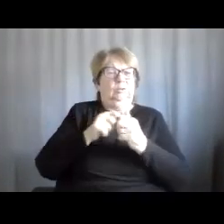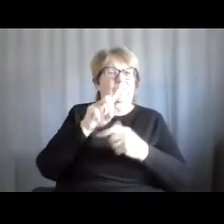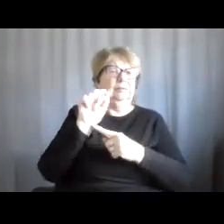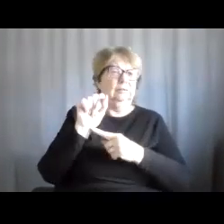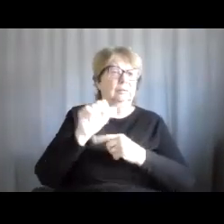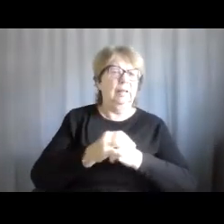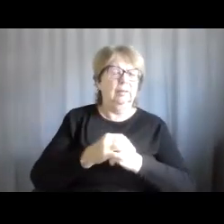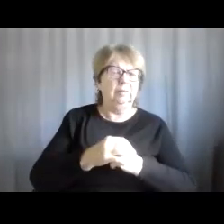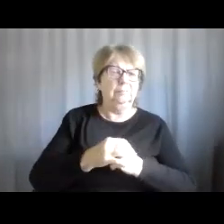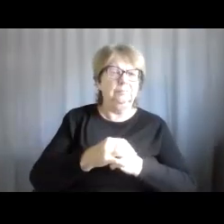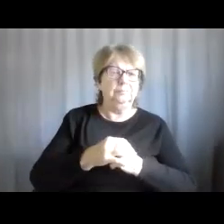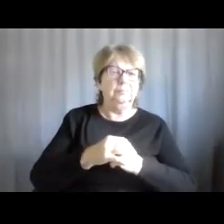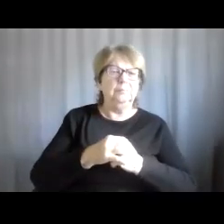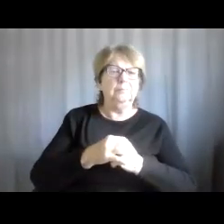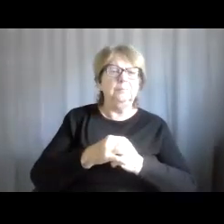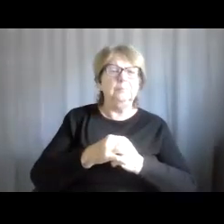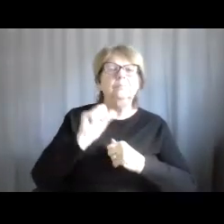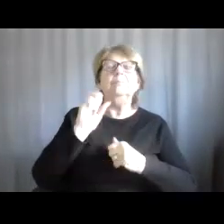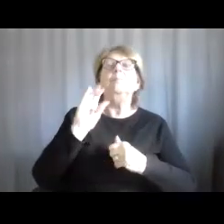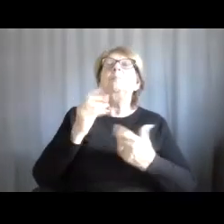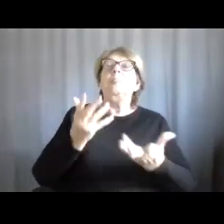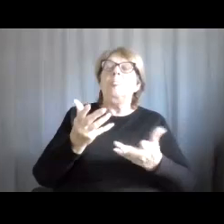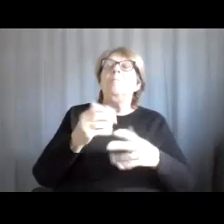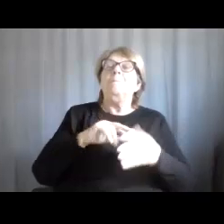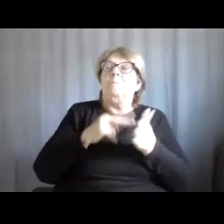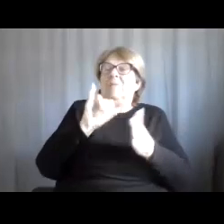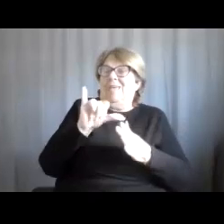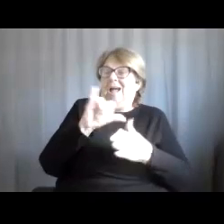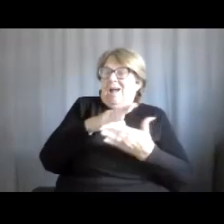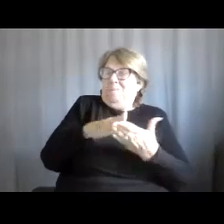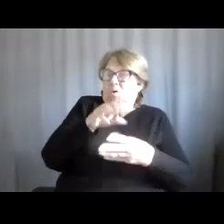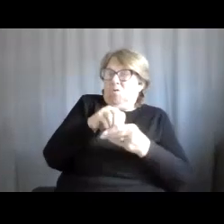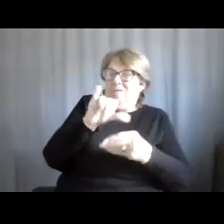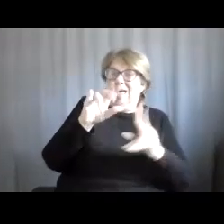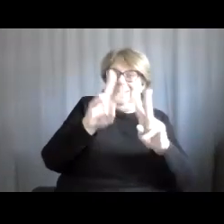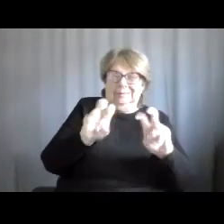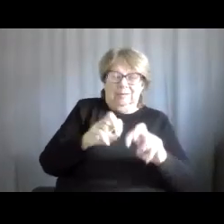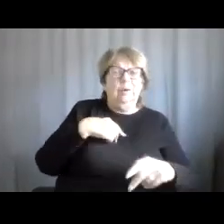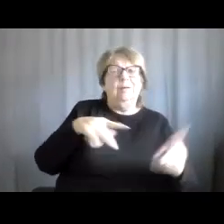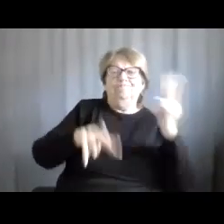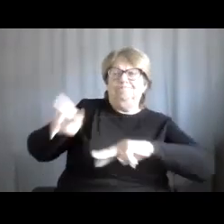[Roby Poche (DES)] So in a larger sense, this part of the assessment, we reviewed how people get to campus,